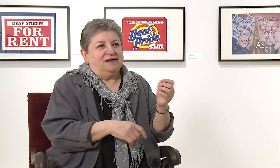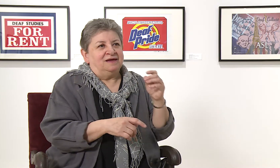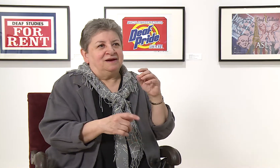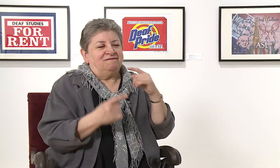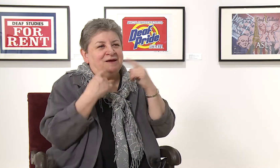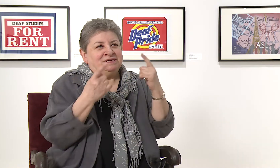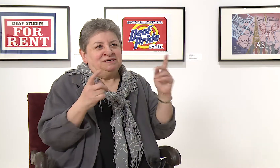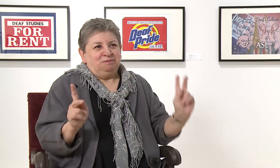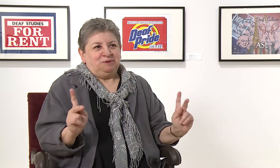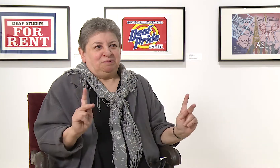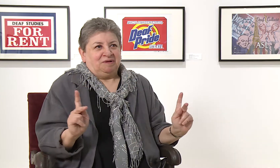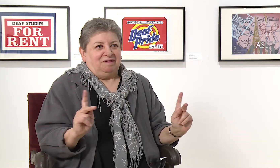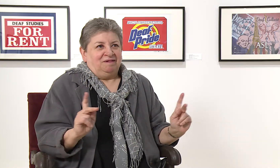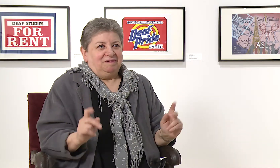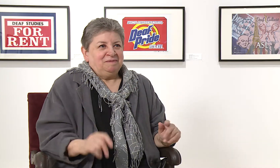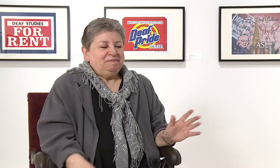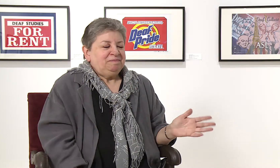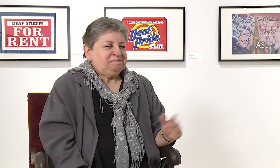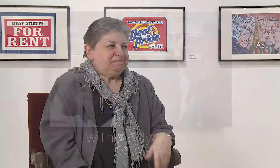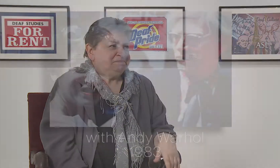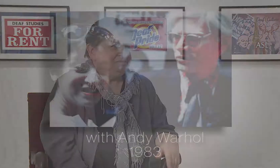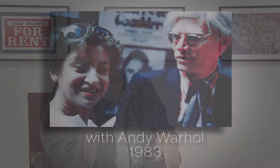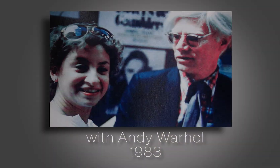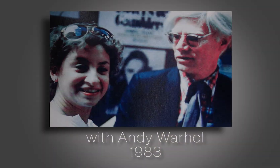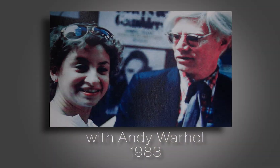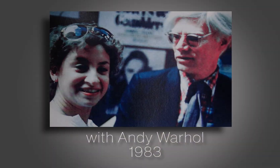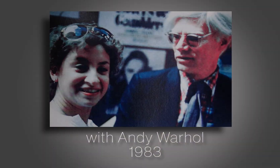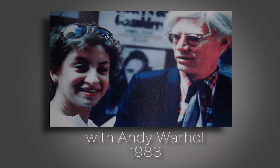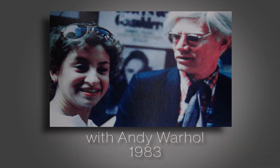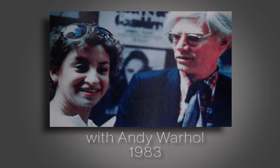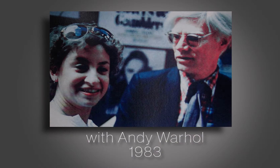Pop Art, of course, and celebrities.